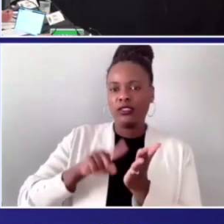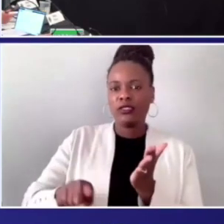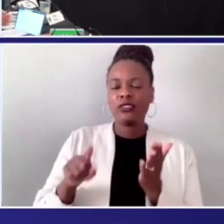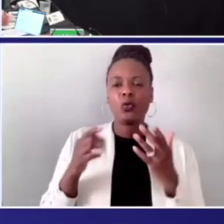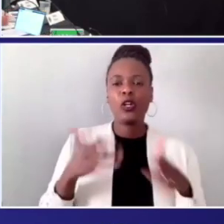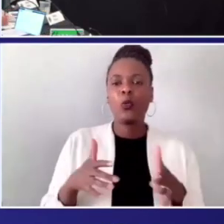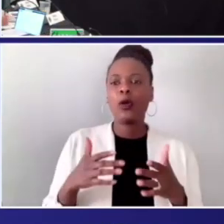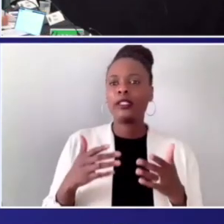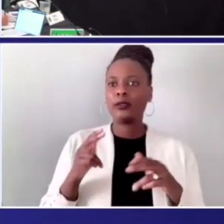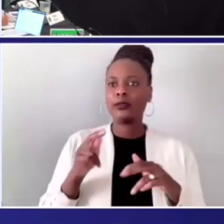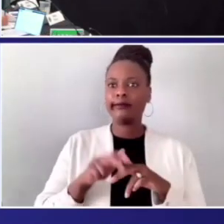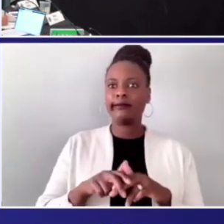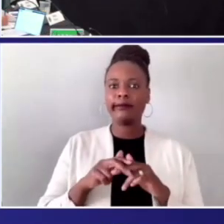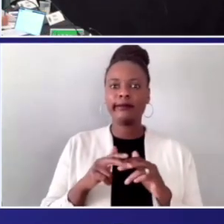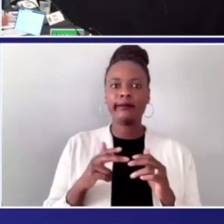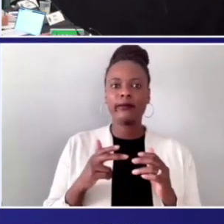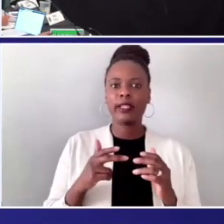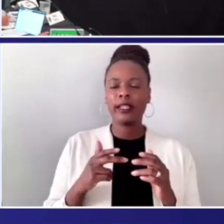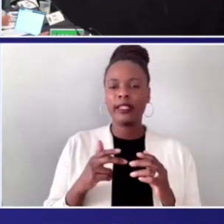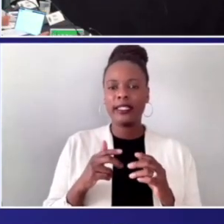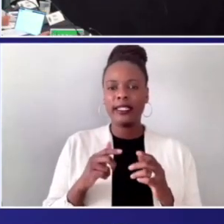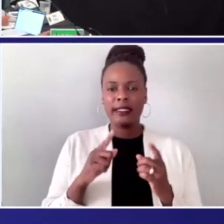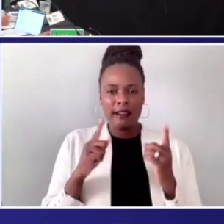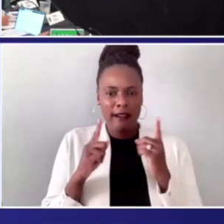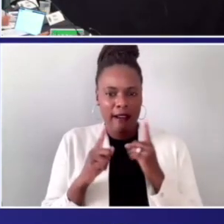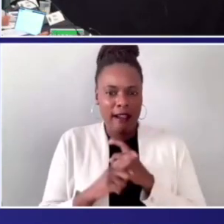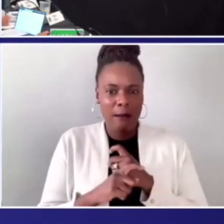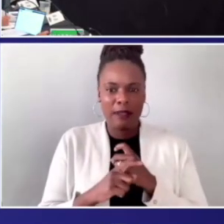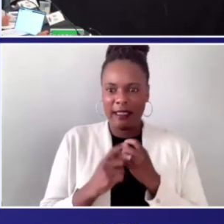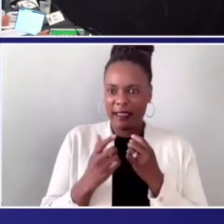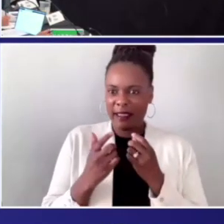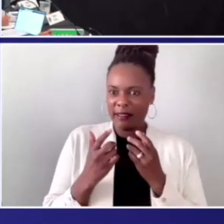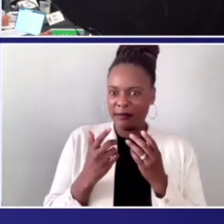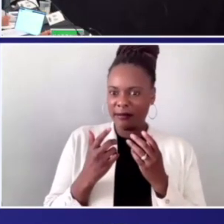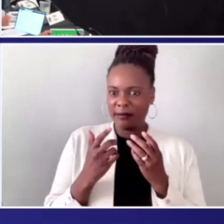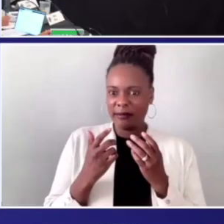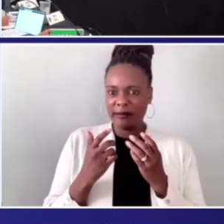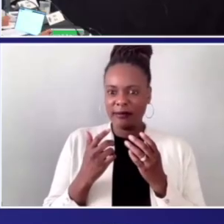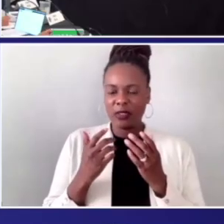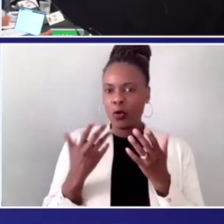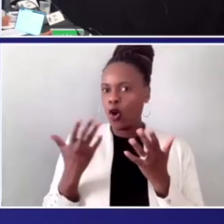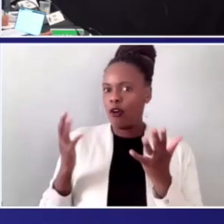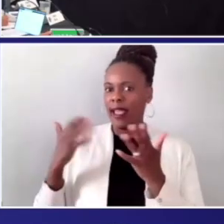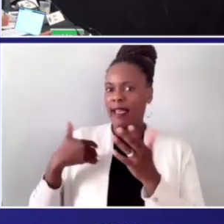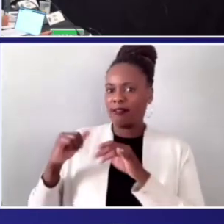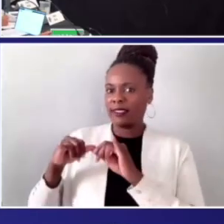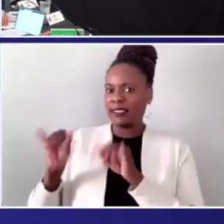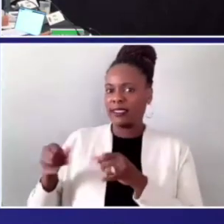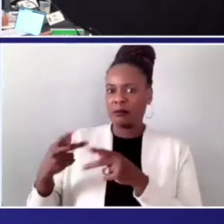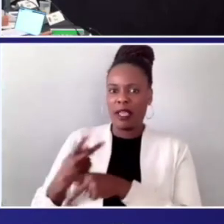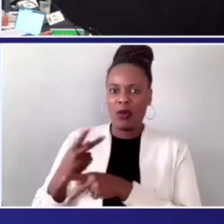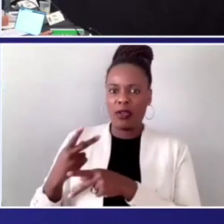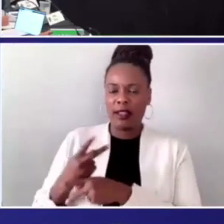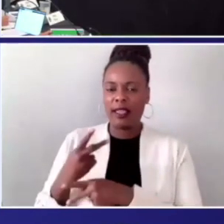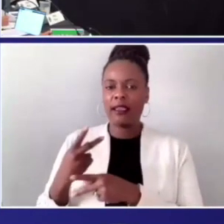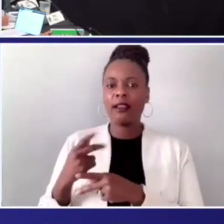here and go through this very complicated things that we have the system already calculate where they're -- you know, they -- you can program something